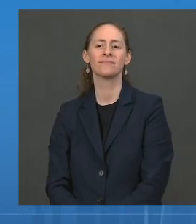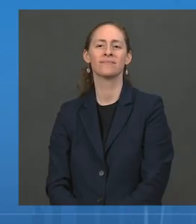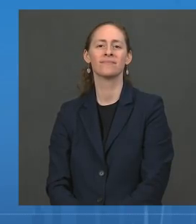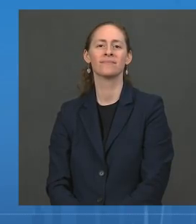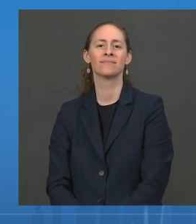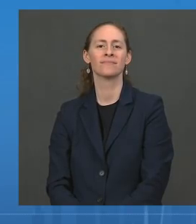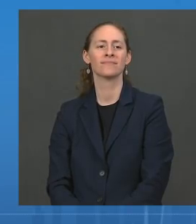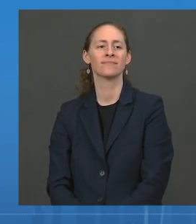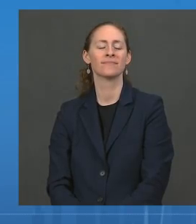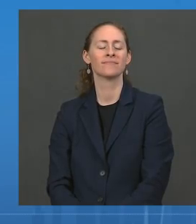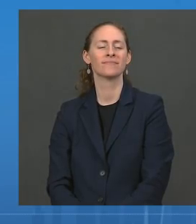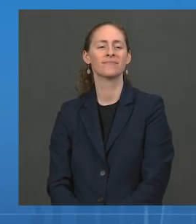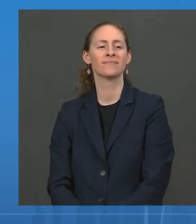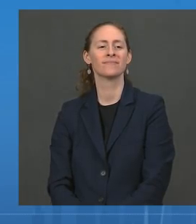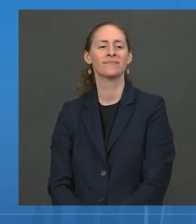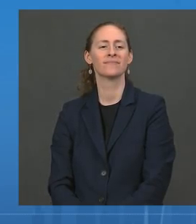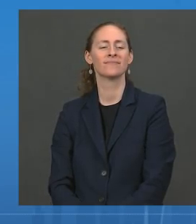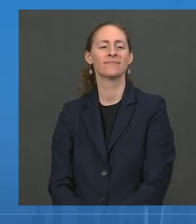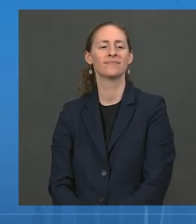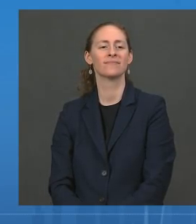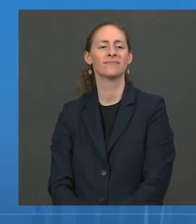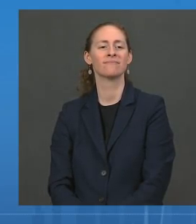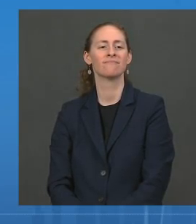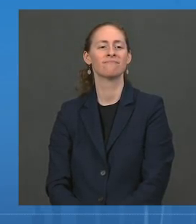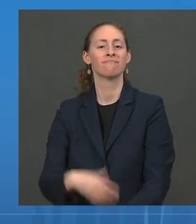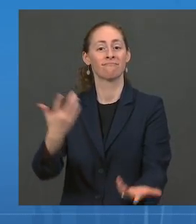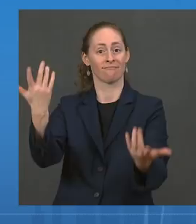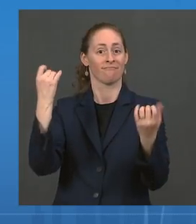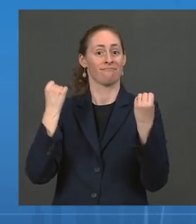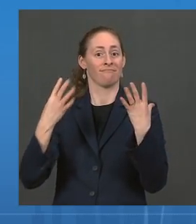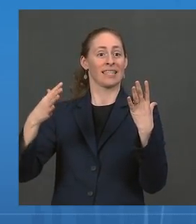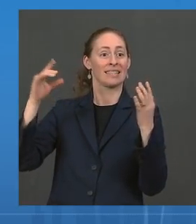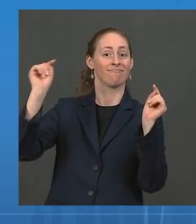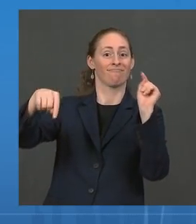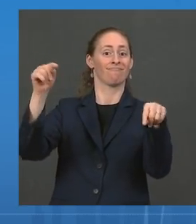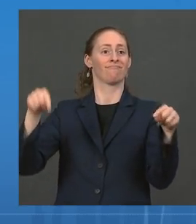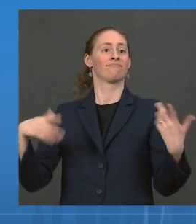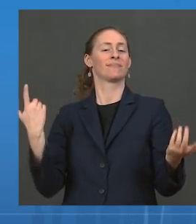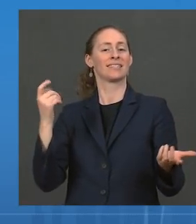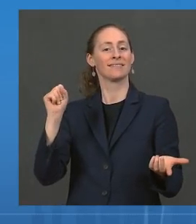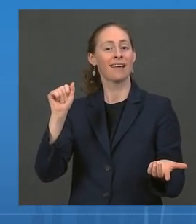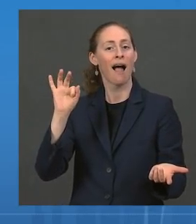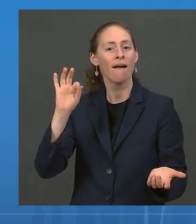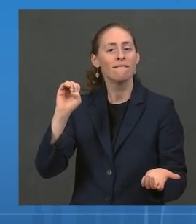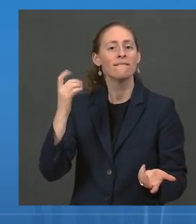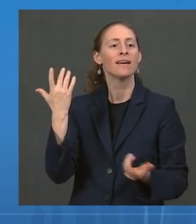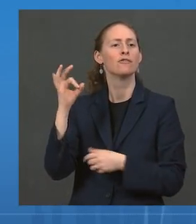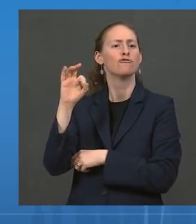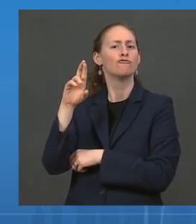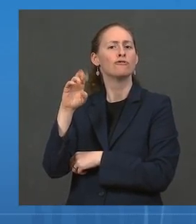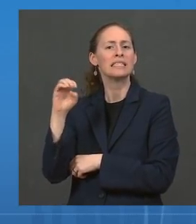So, in addition to being safe, effective, and free, vaccines for kids are readily available and convenient.